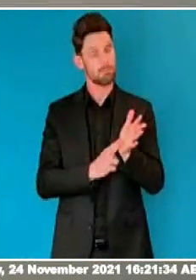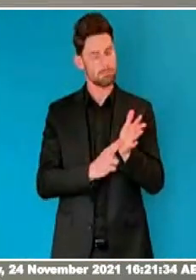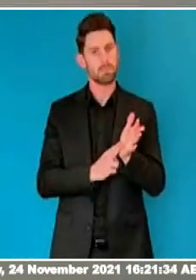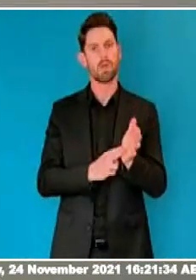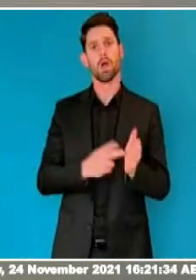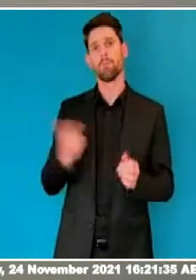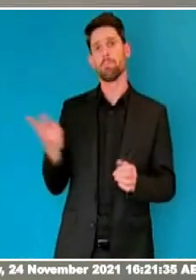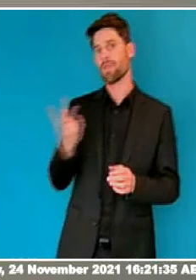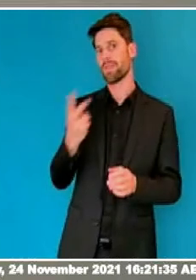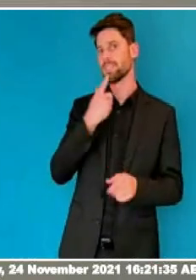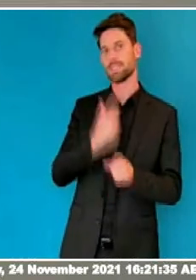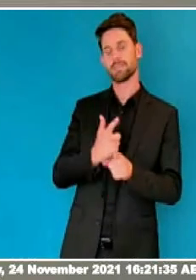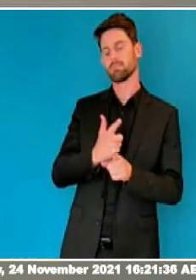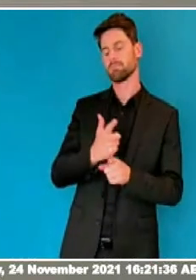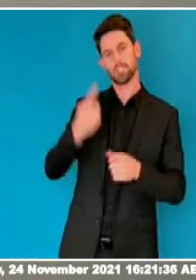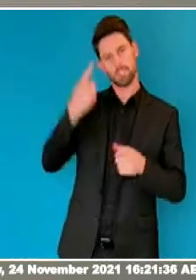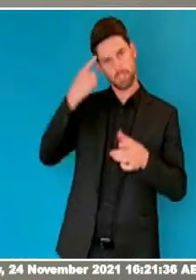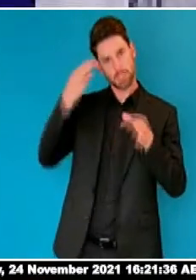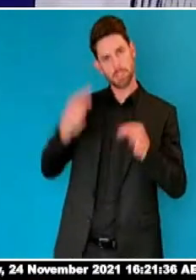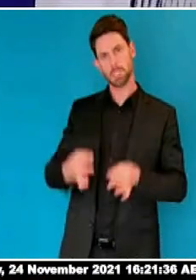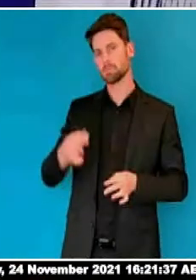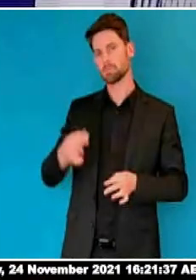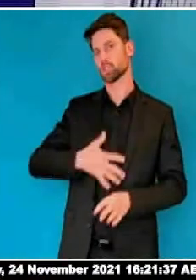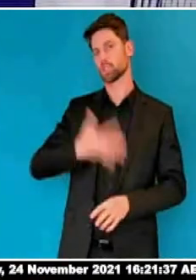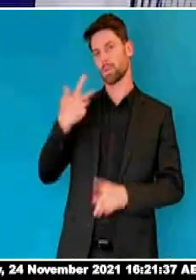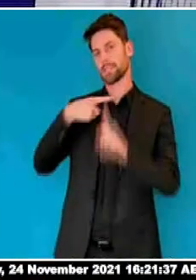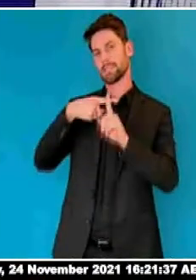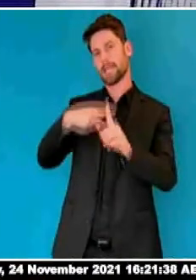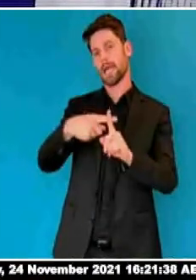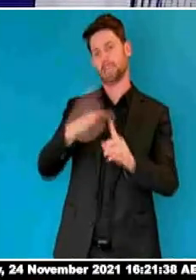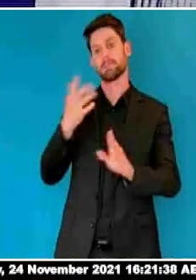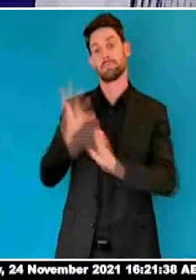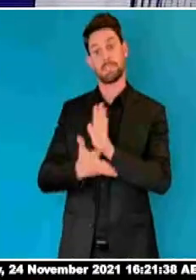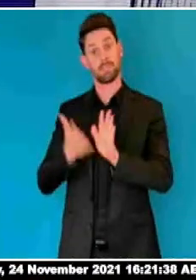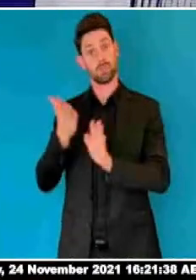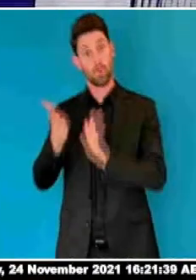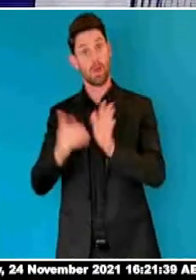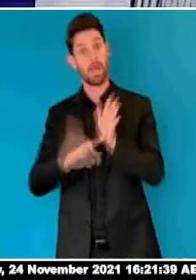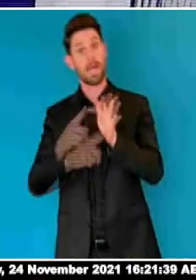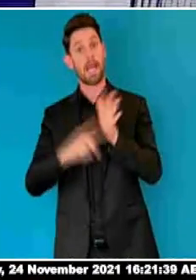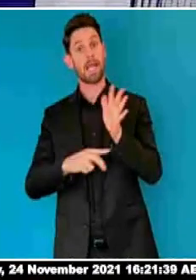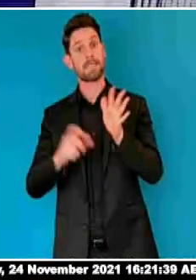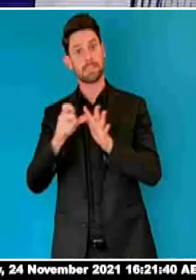from targets. In the case of Lendlease it was to focus on reducing barriers and in the